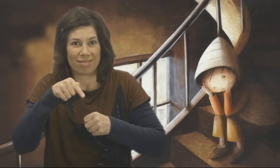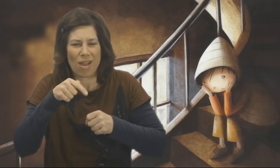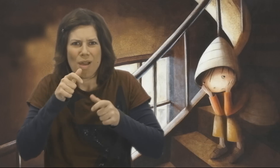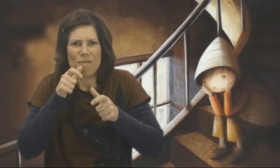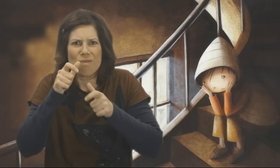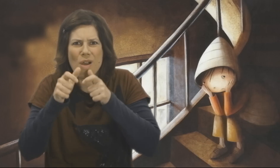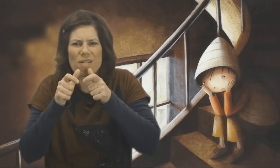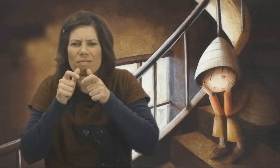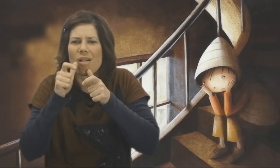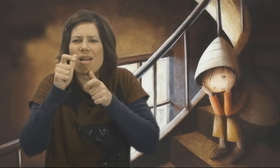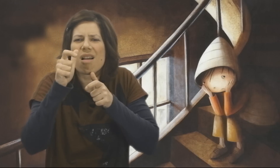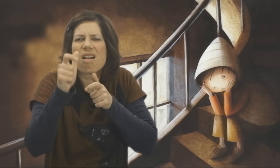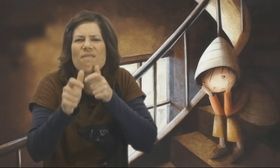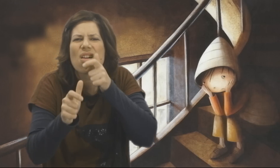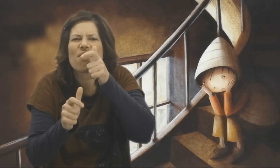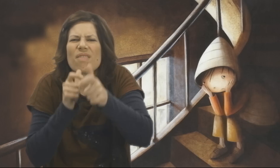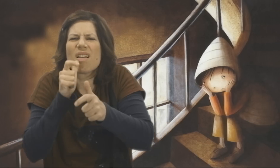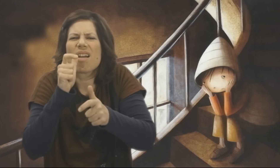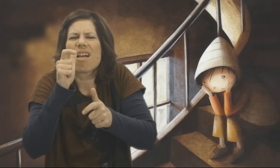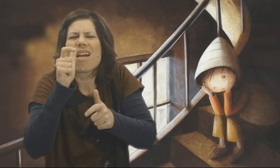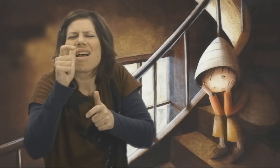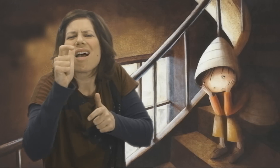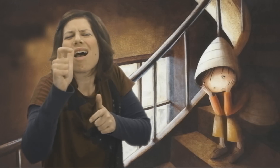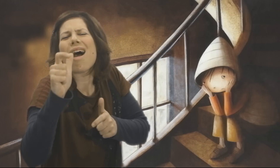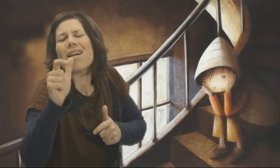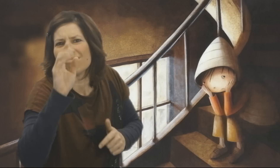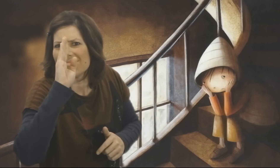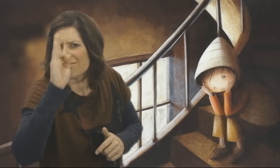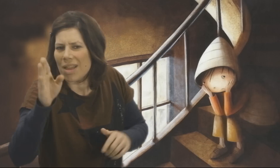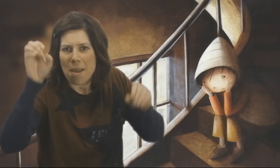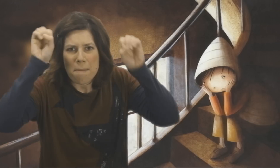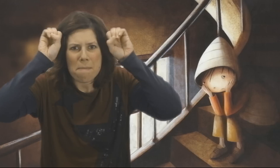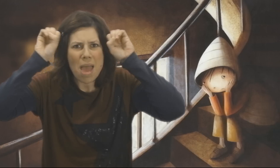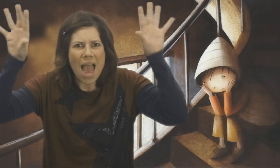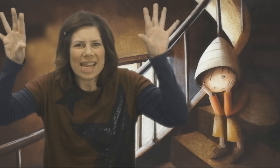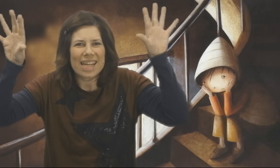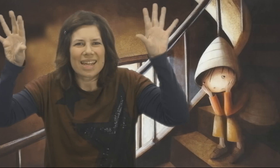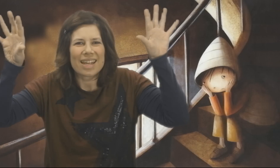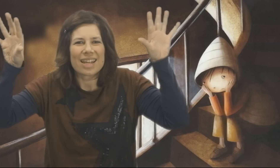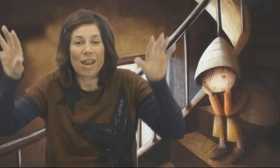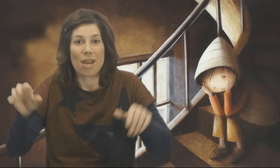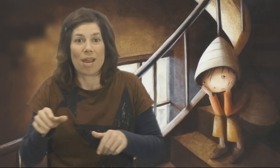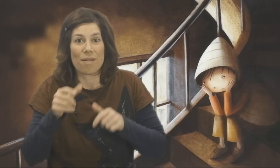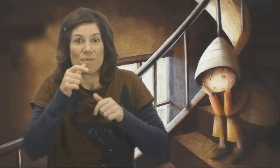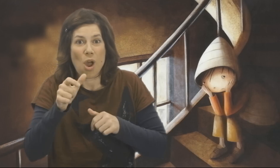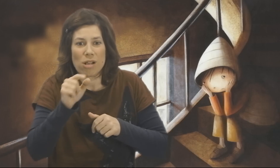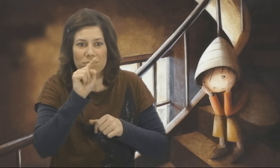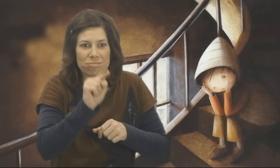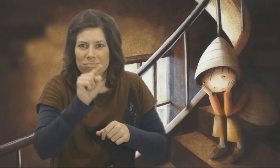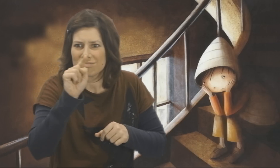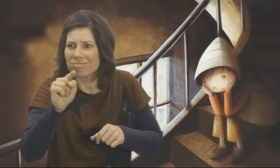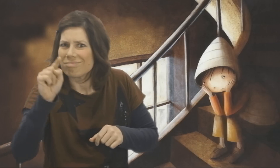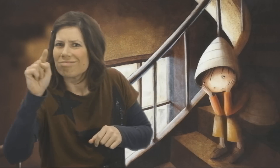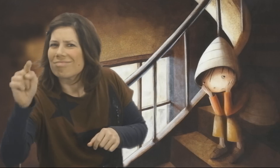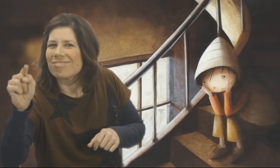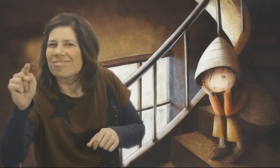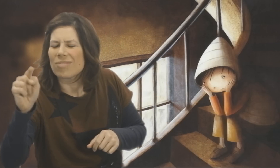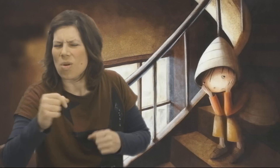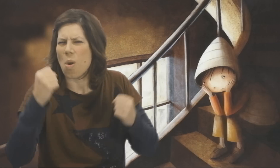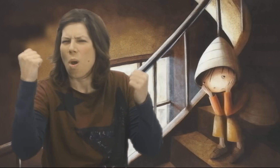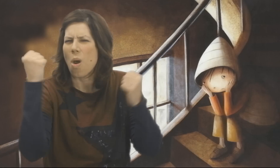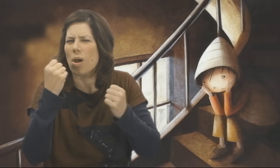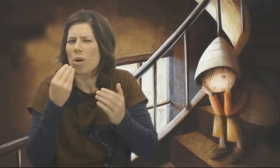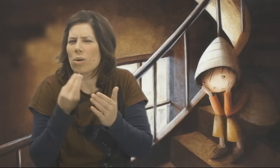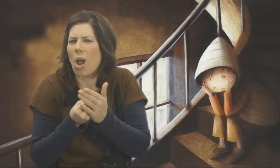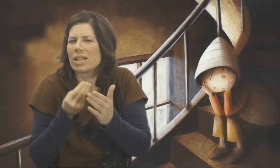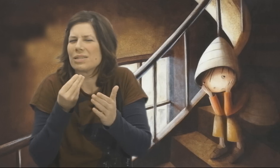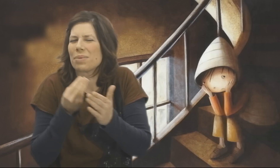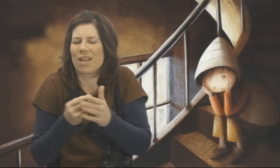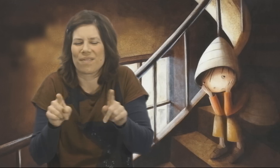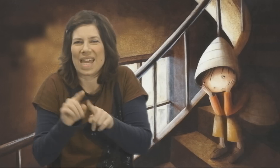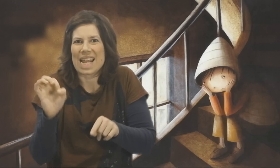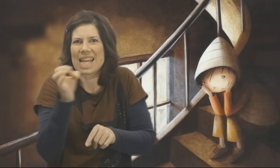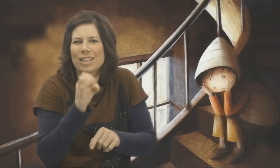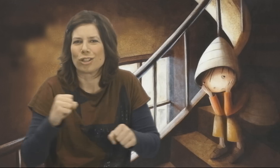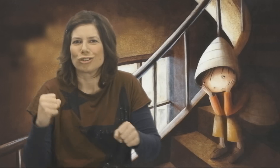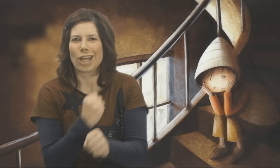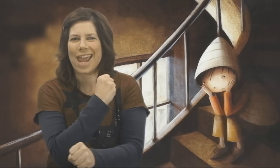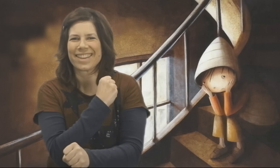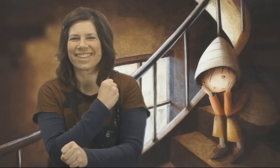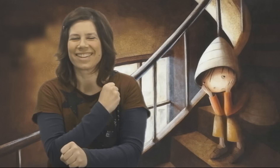They fly to Mary like jewels.